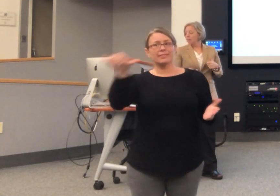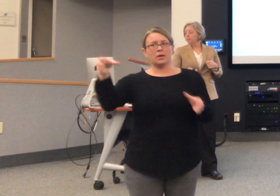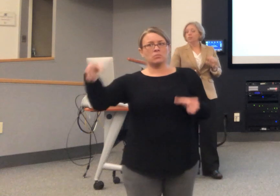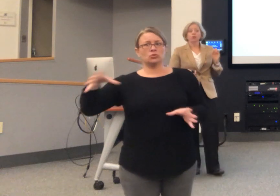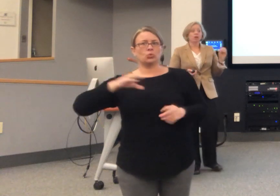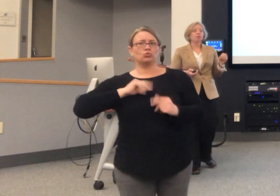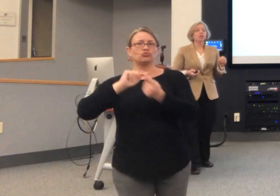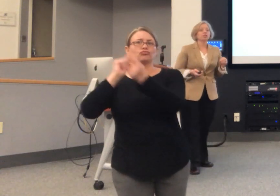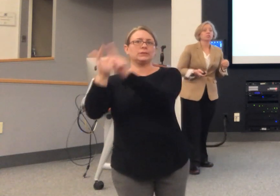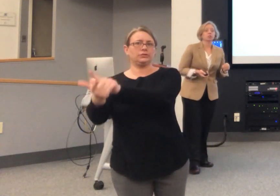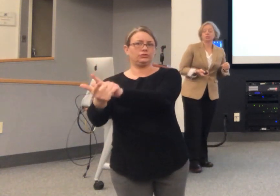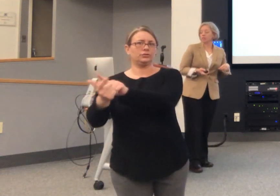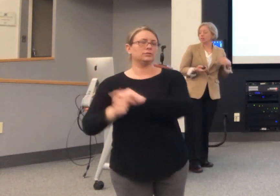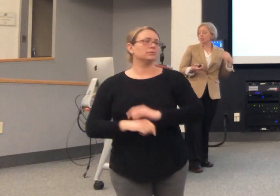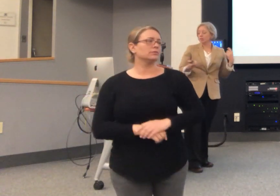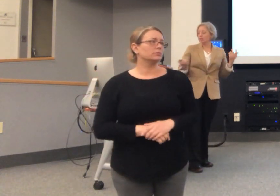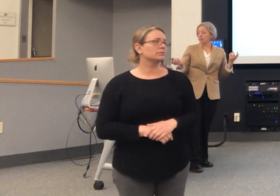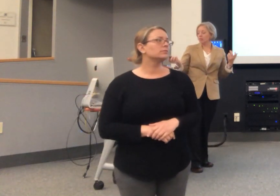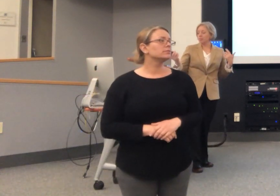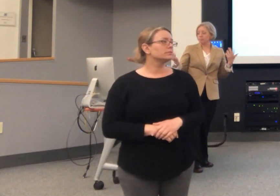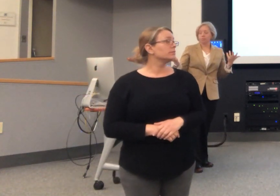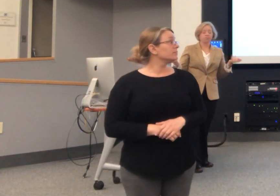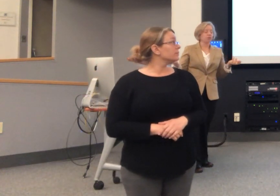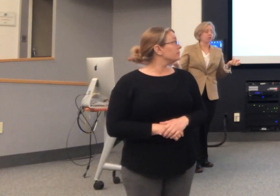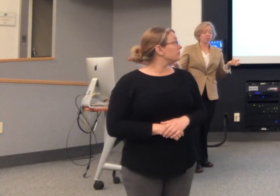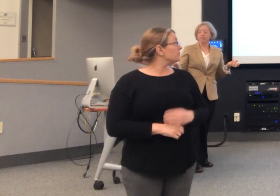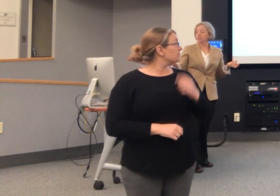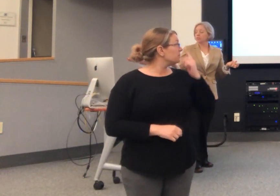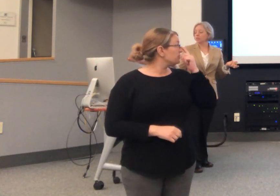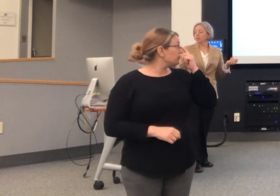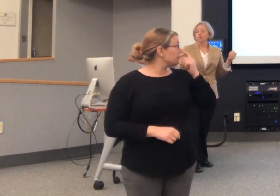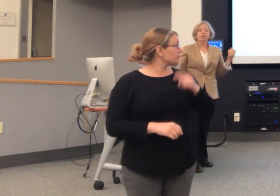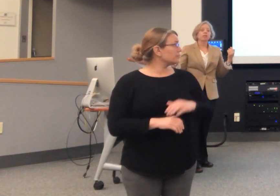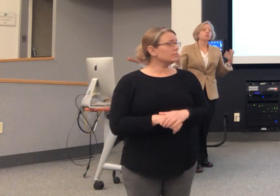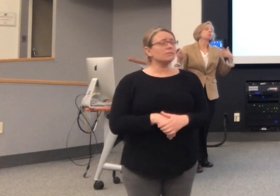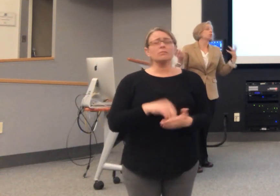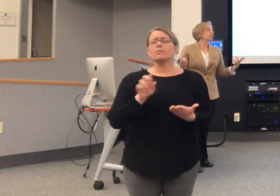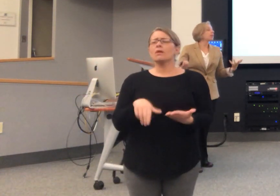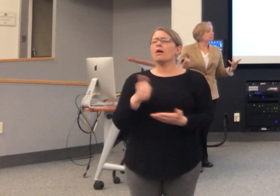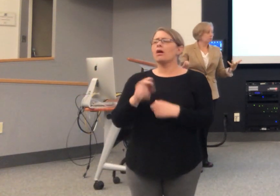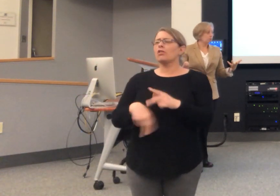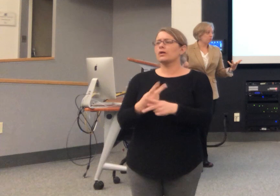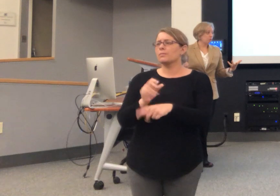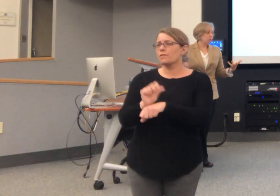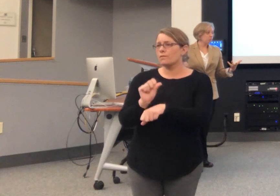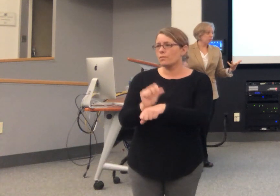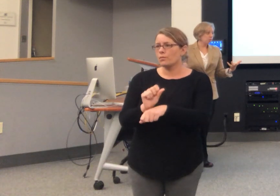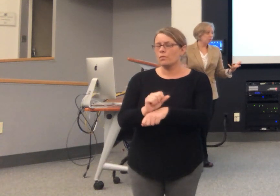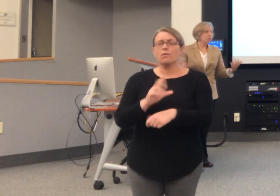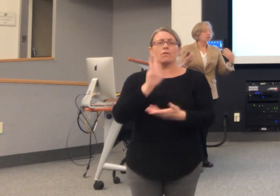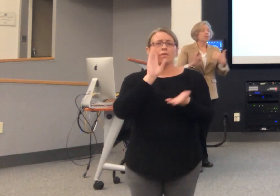And then for other kinds of works that are of this nature, if it's a work that has to be performed,